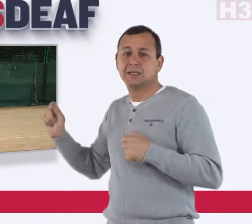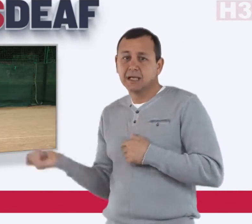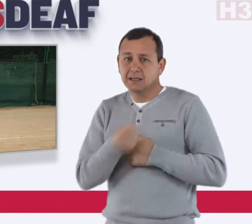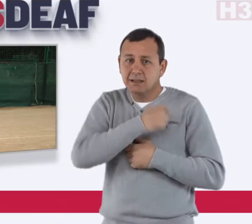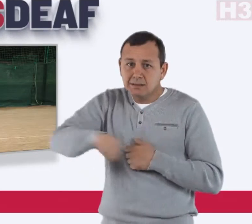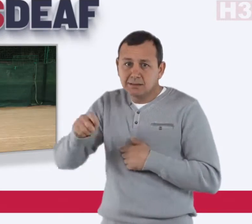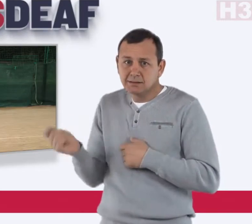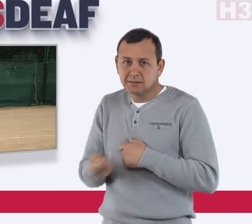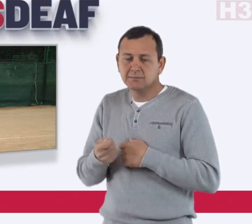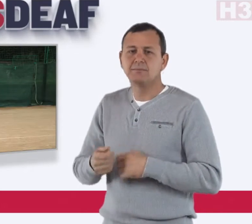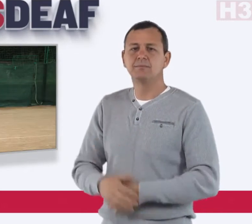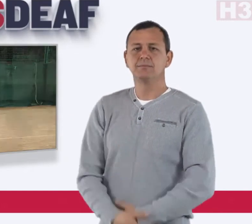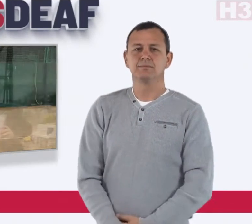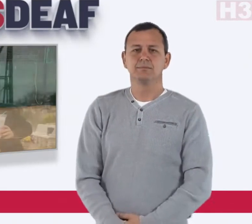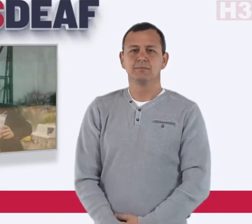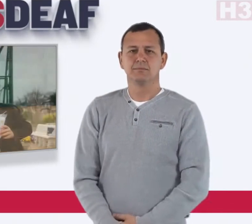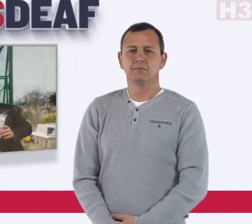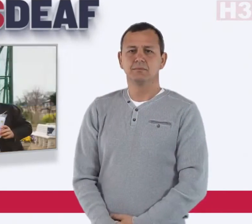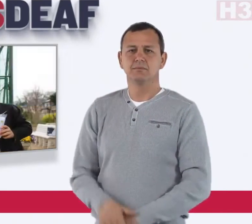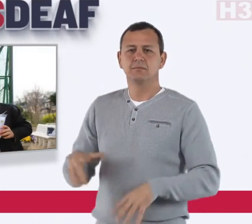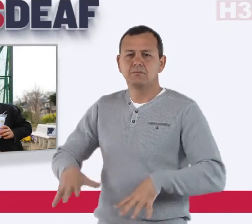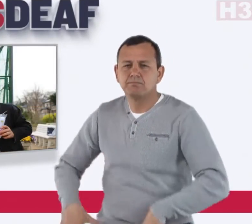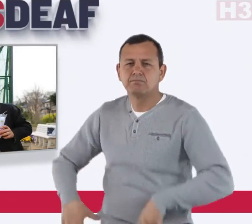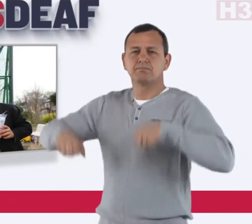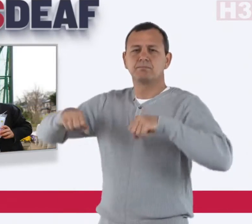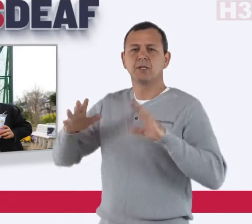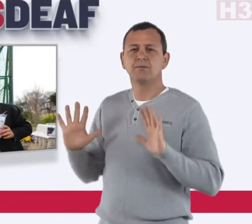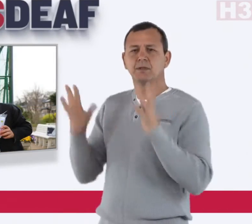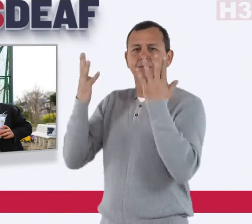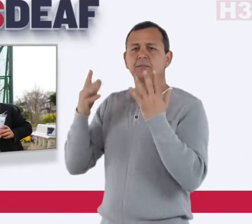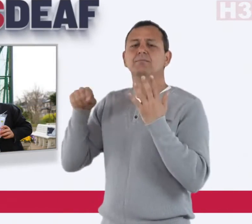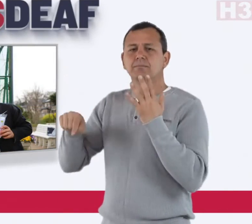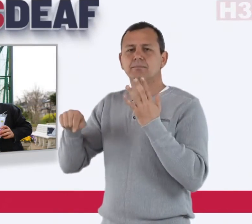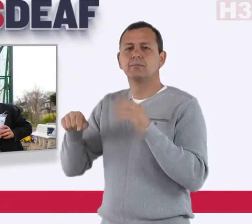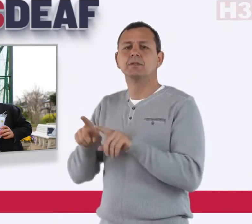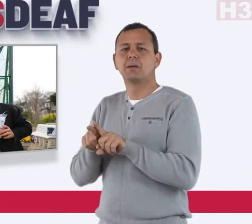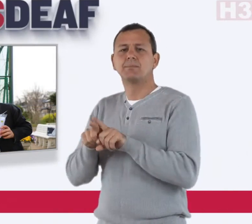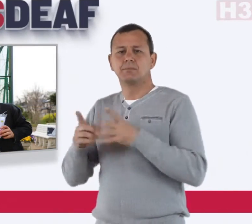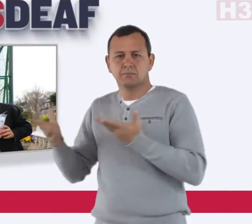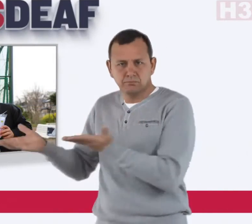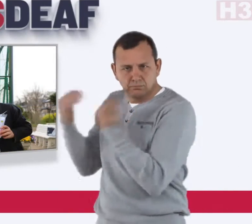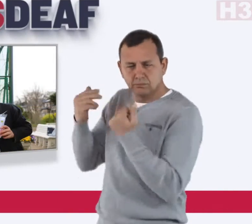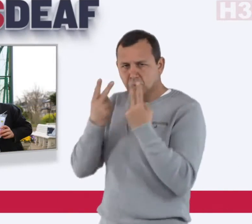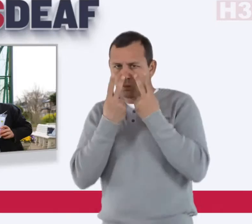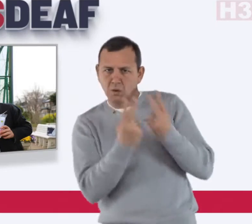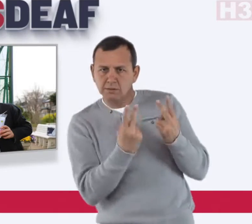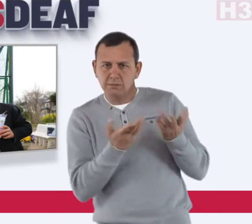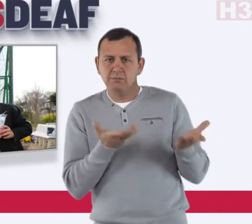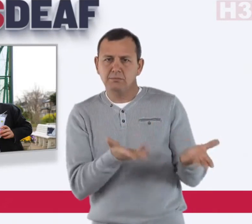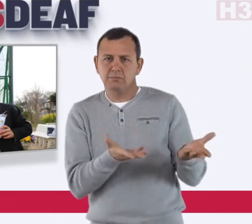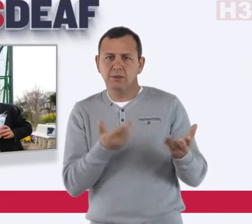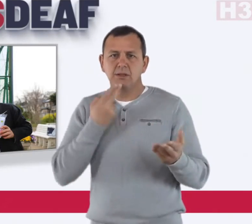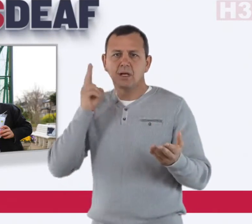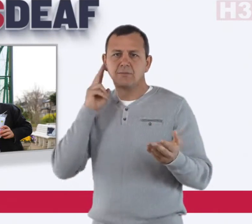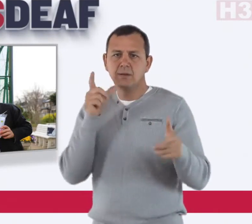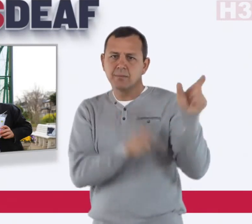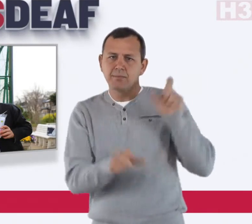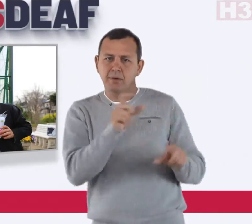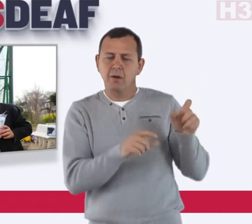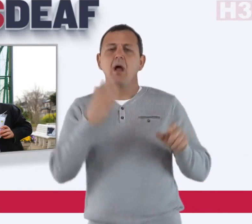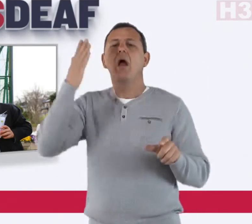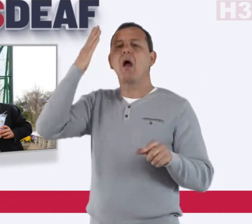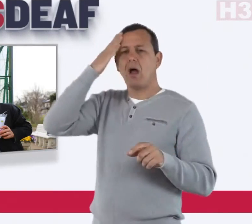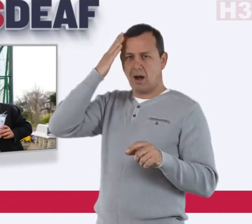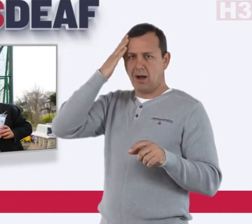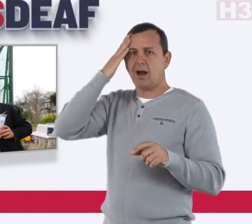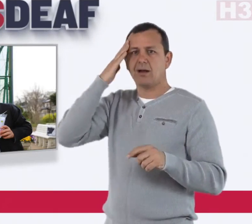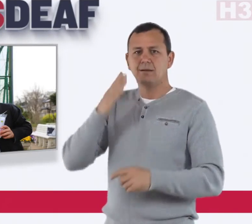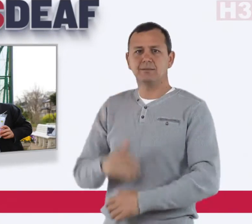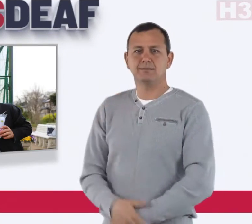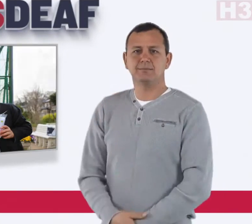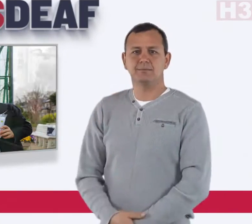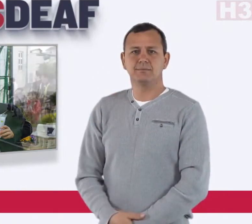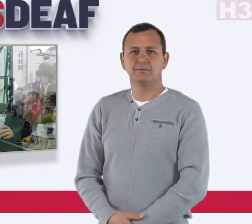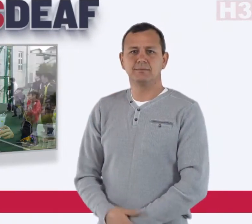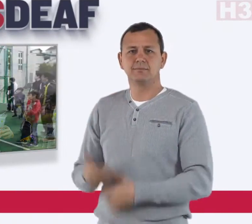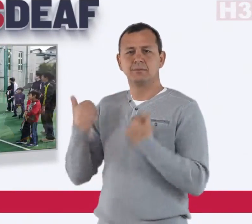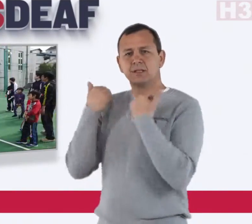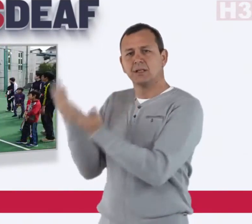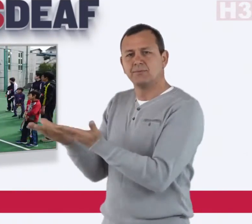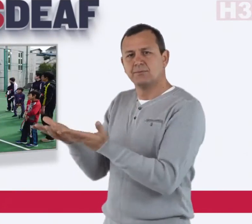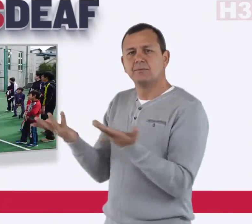to raise awareness for deaf people, presents clinics